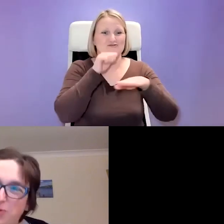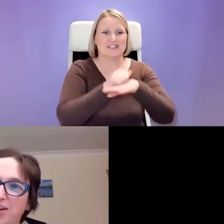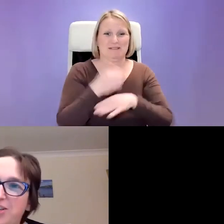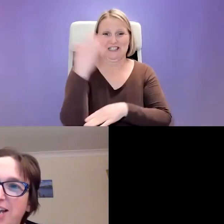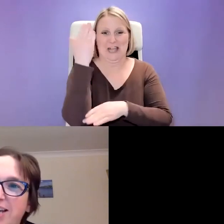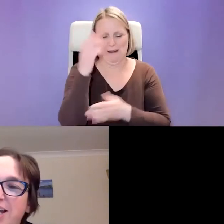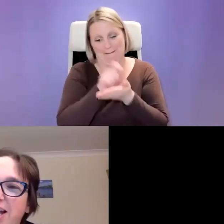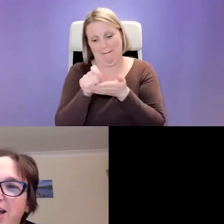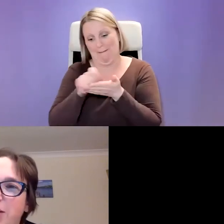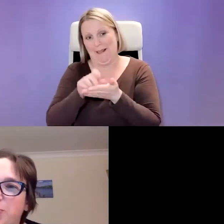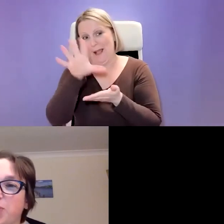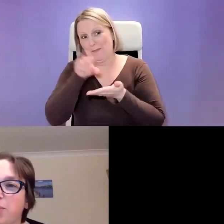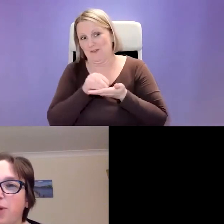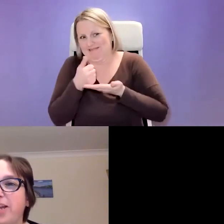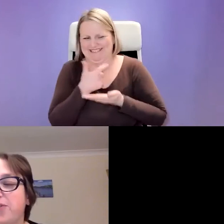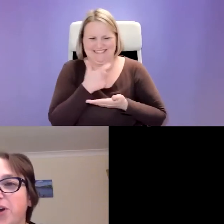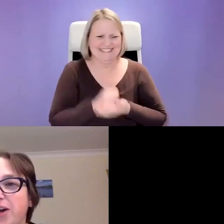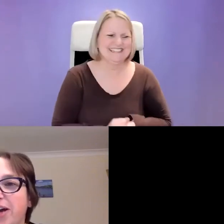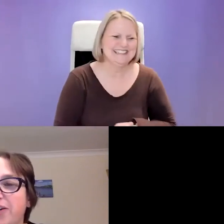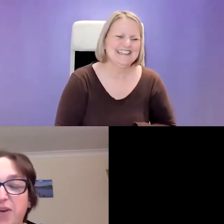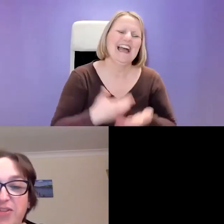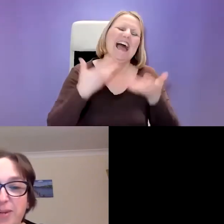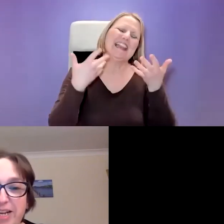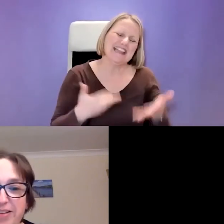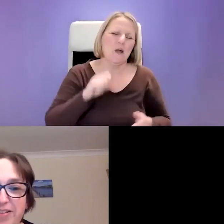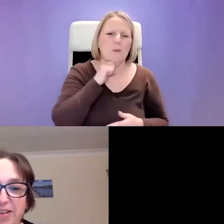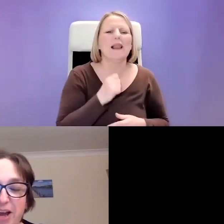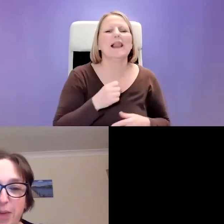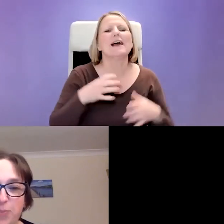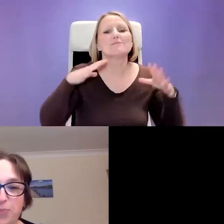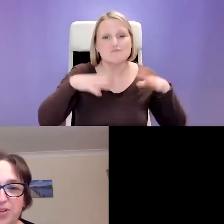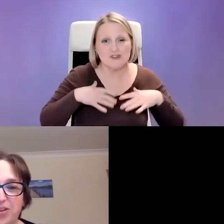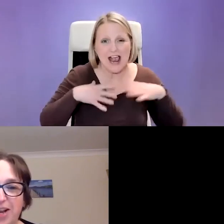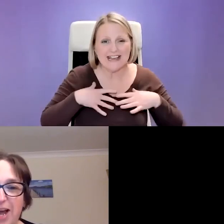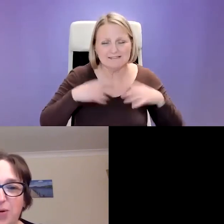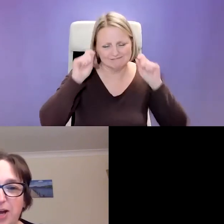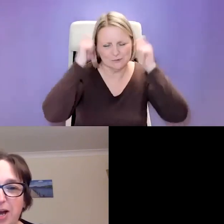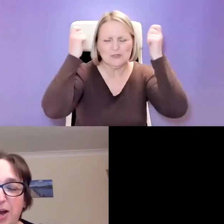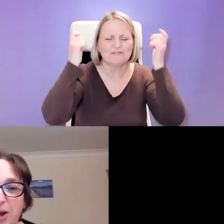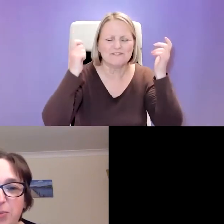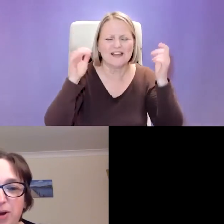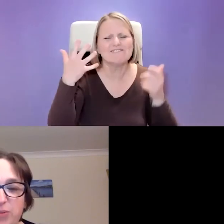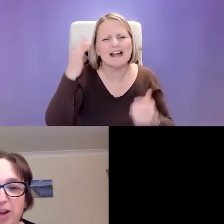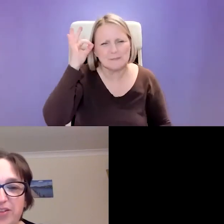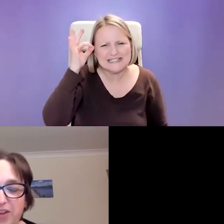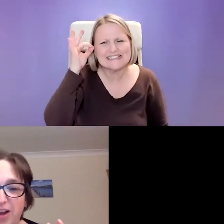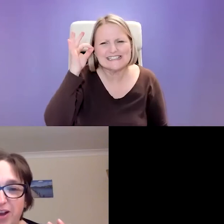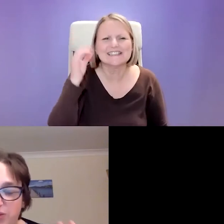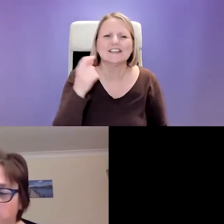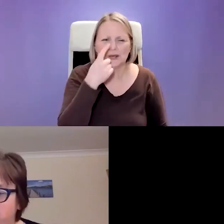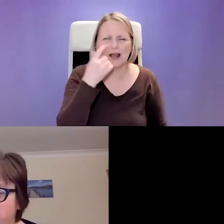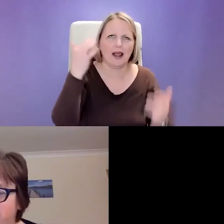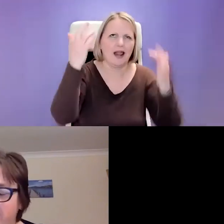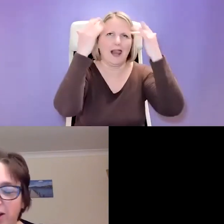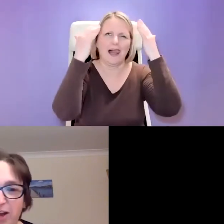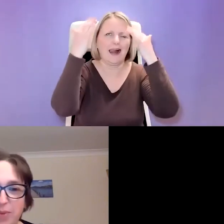And we're going to take a break for five minutes to allow Brian’s words to process in our minds,